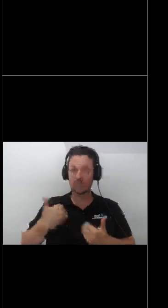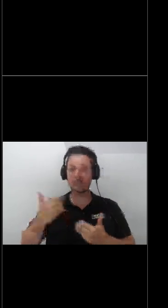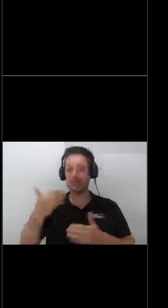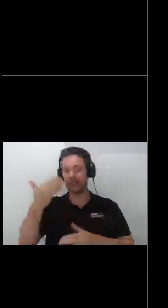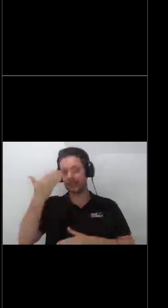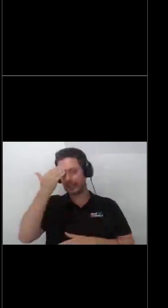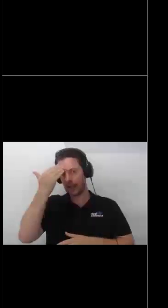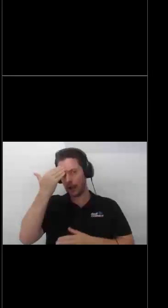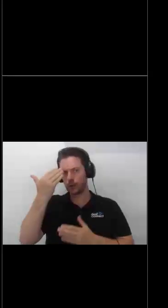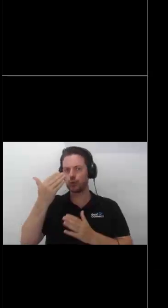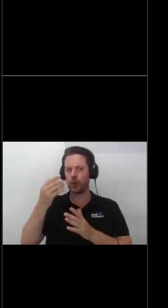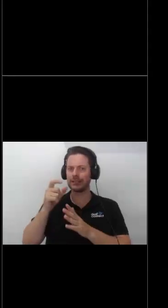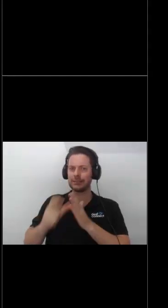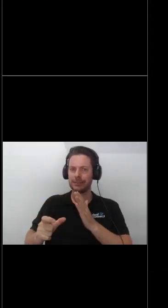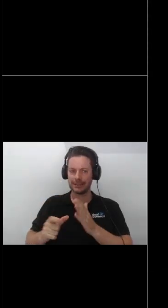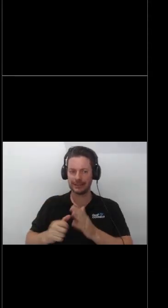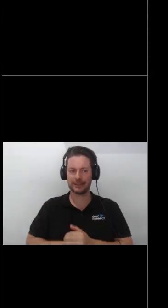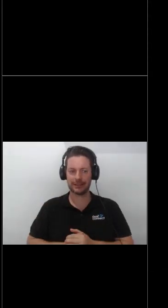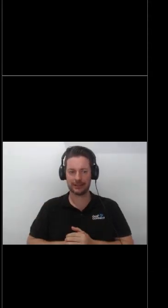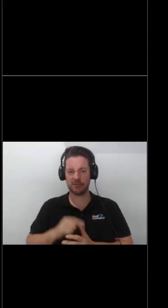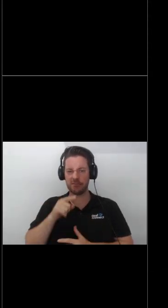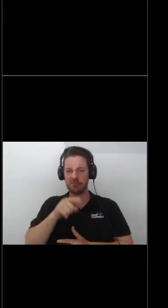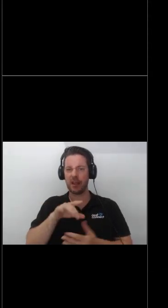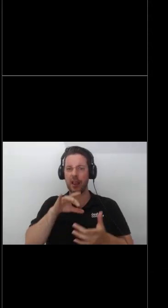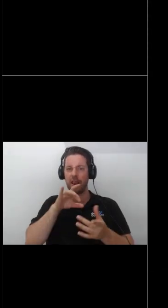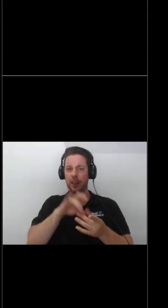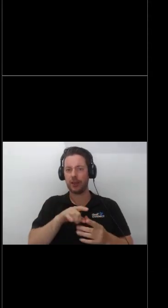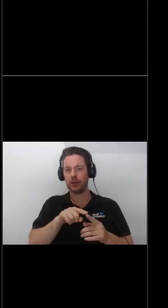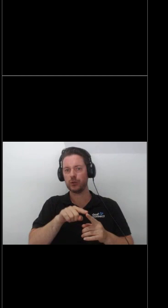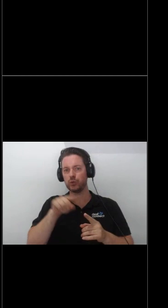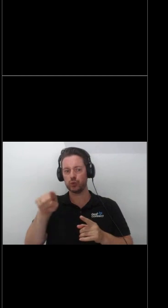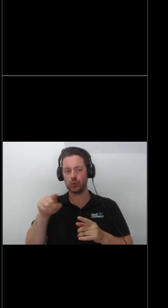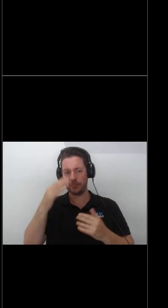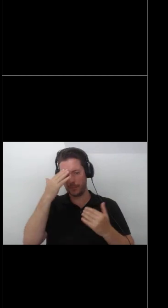There is a link to the Mental Health Review Tribunal website.